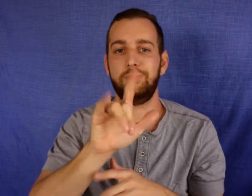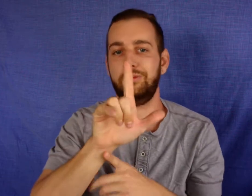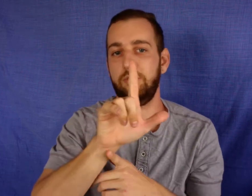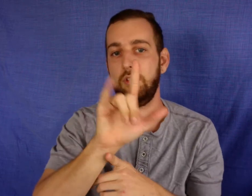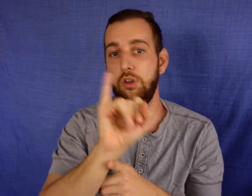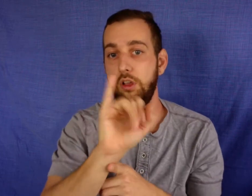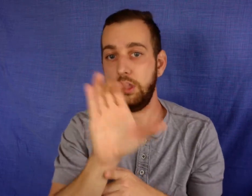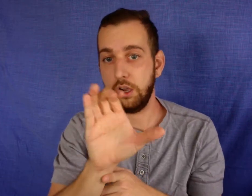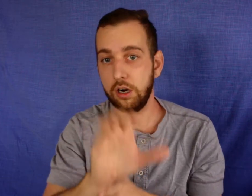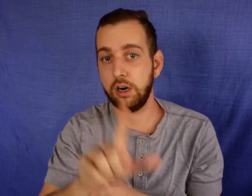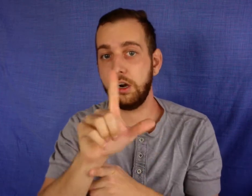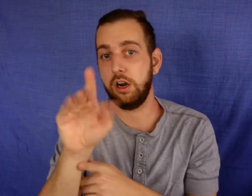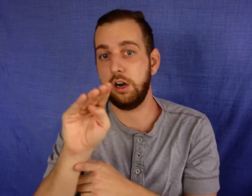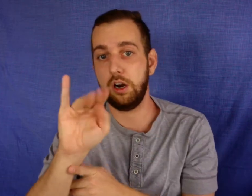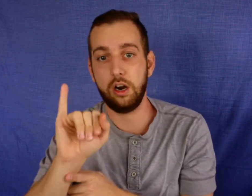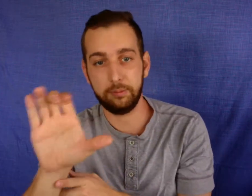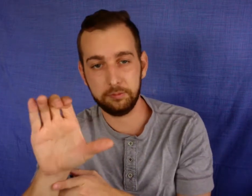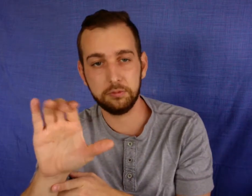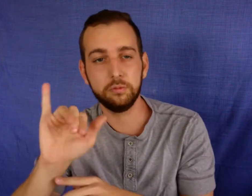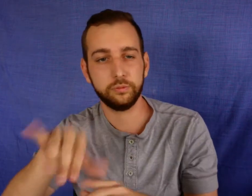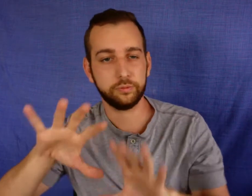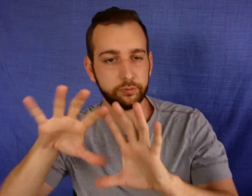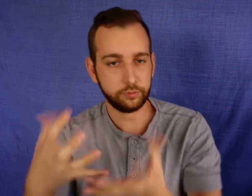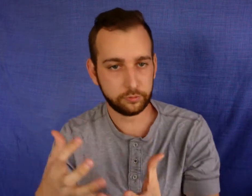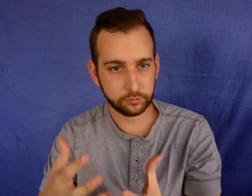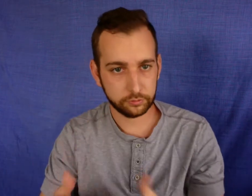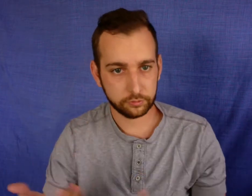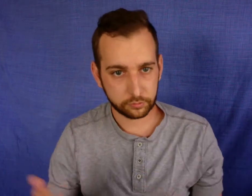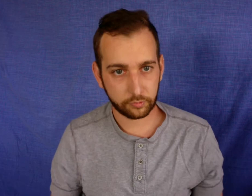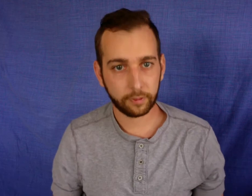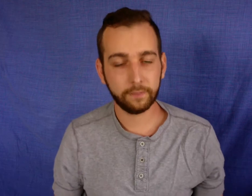including LIC and LMIC (low and middle income countries)?